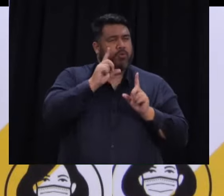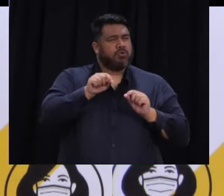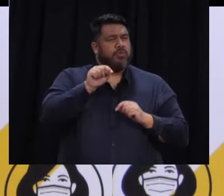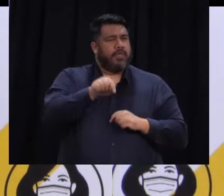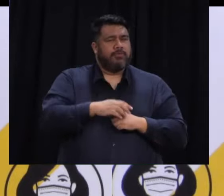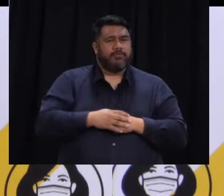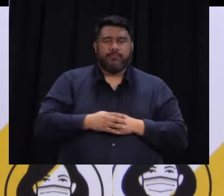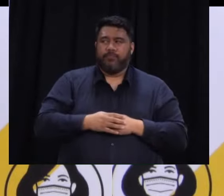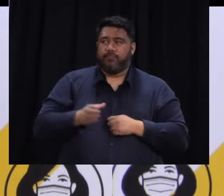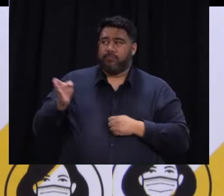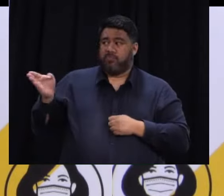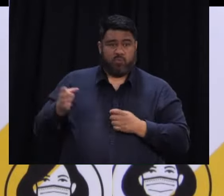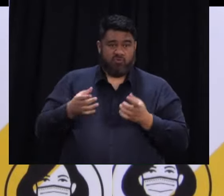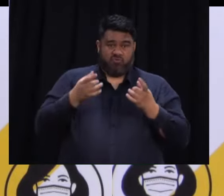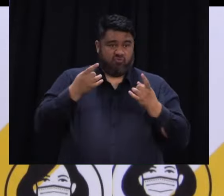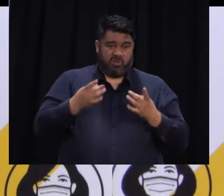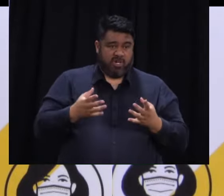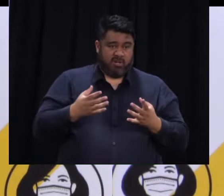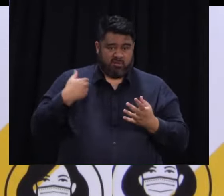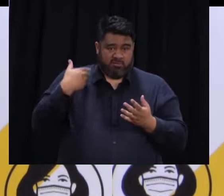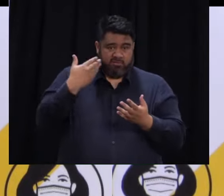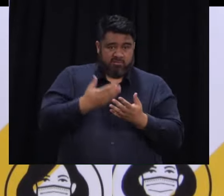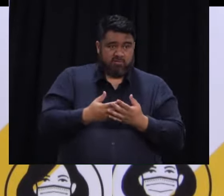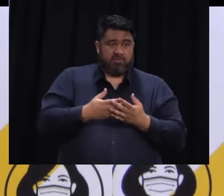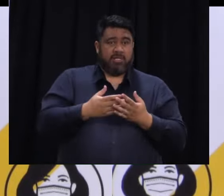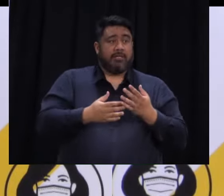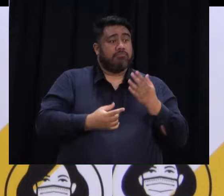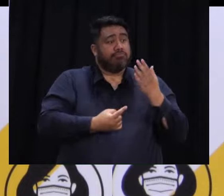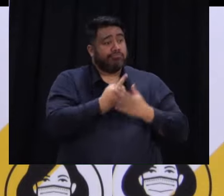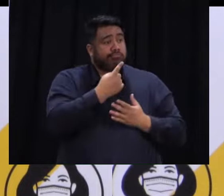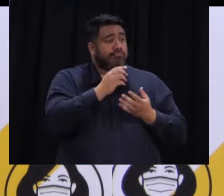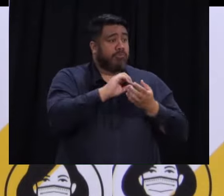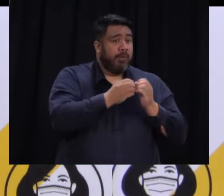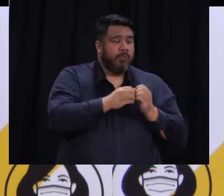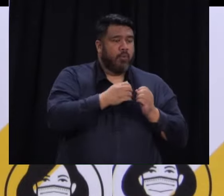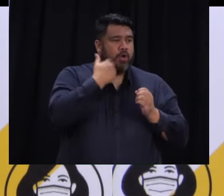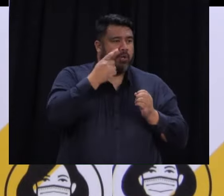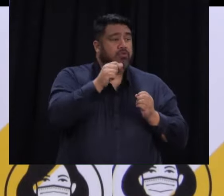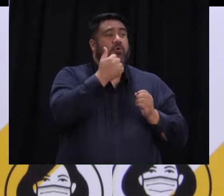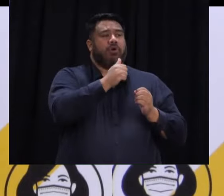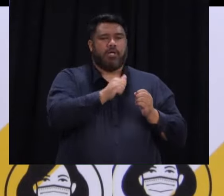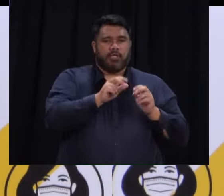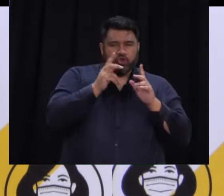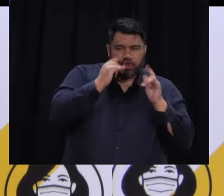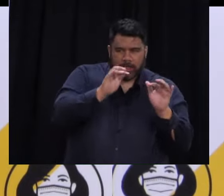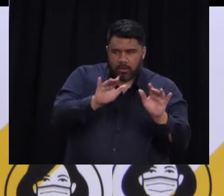learn from this particular incident and is there anything we dock to strengthen the security? And we have done that all